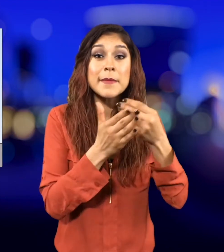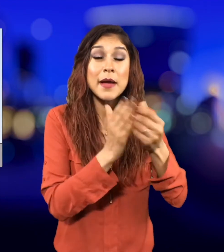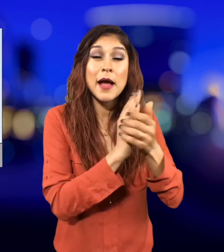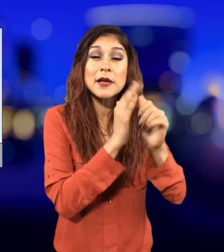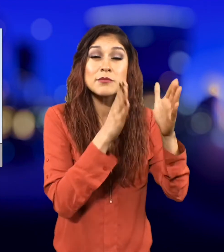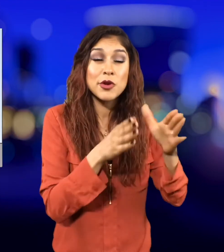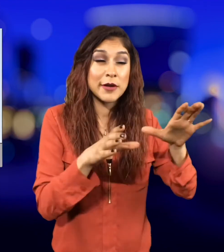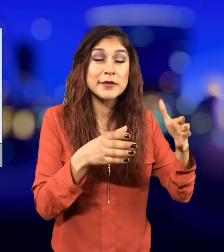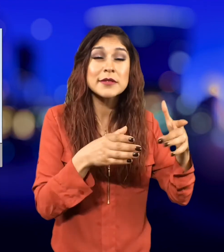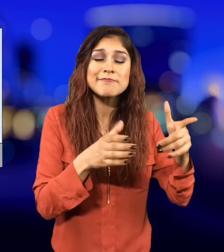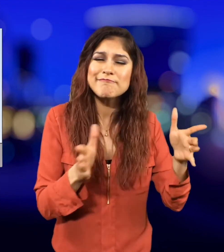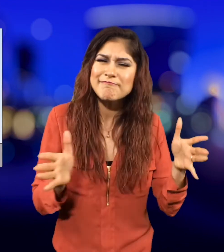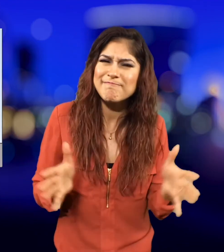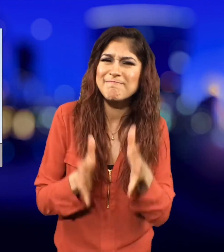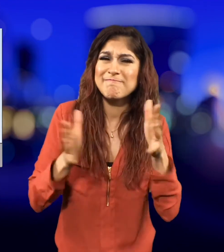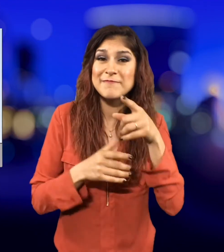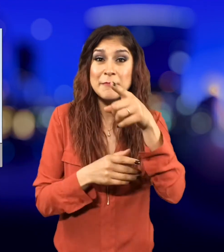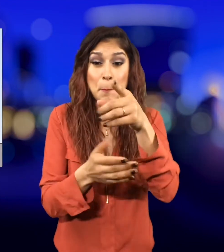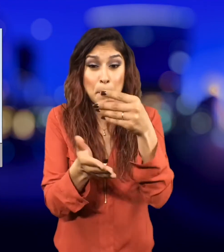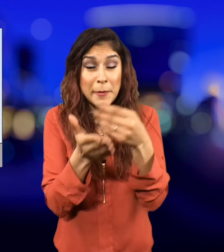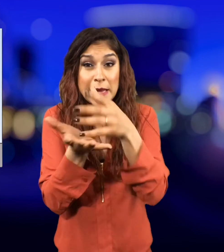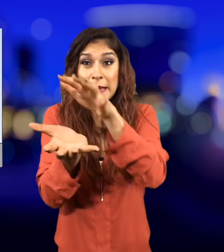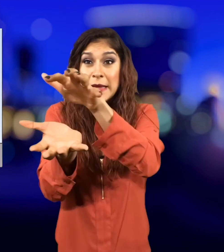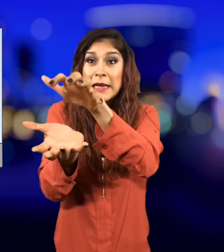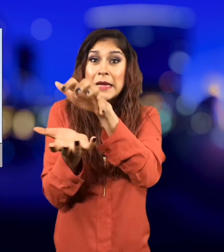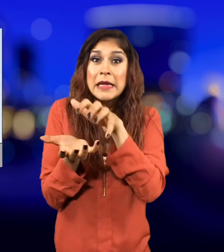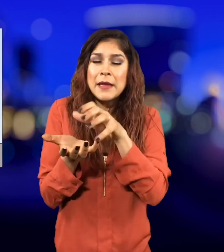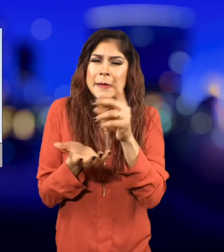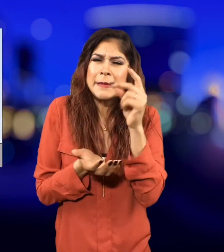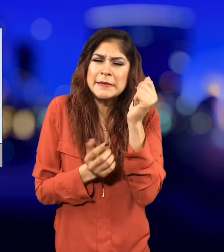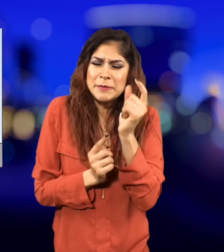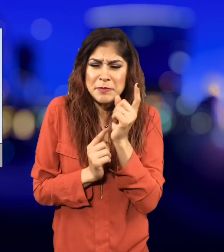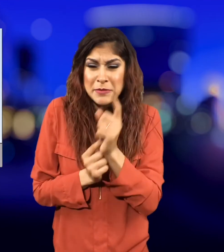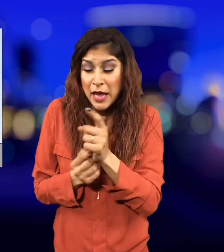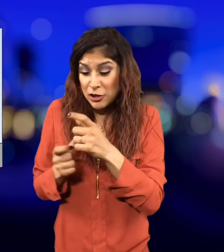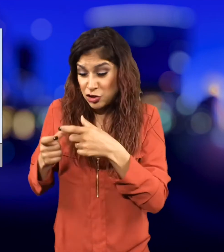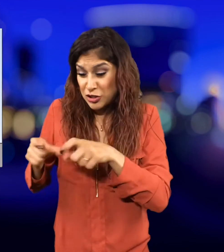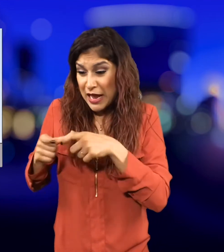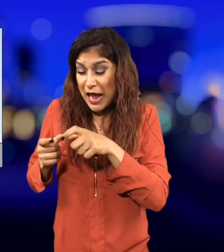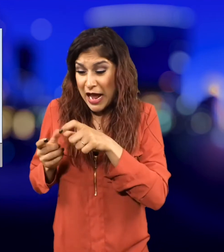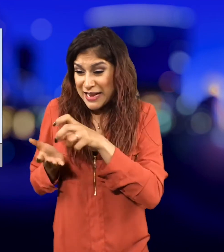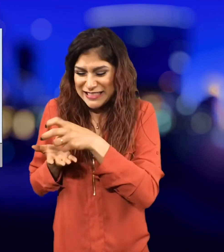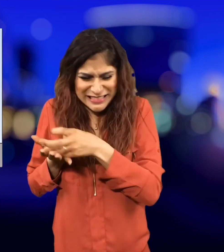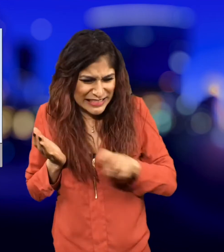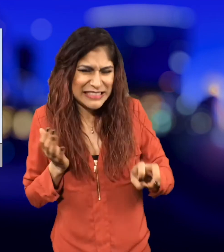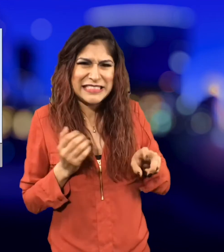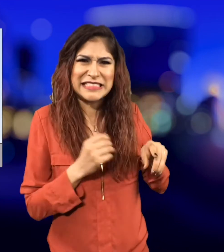Money experts say immediately move your refund out of your checking account and into your